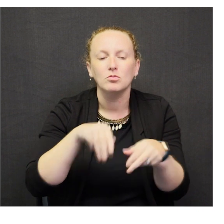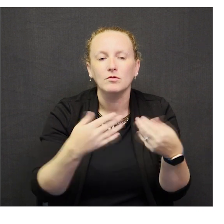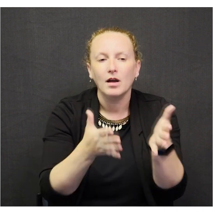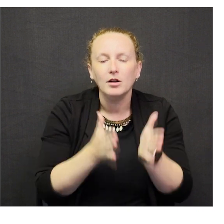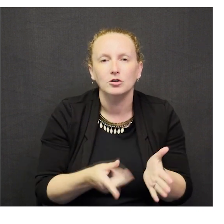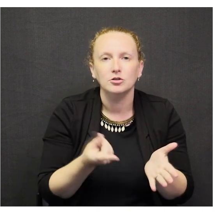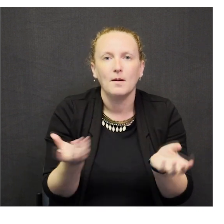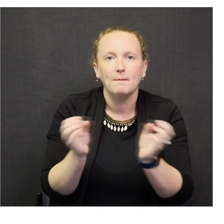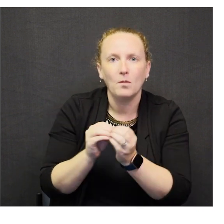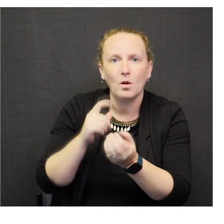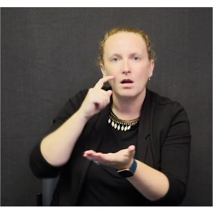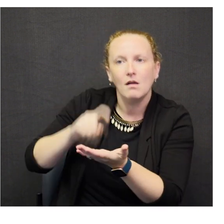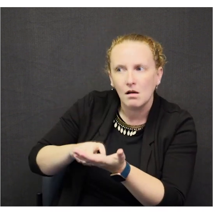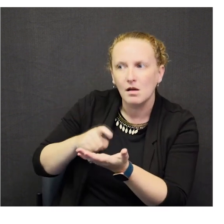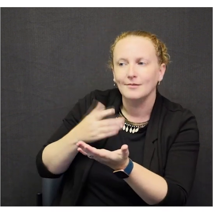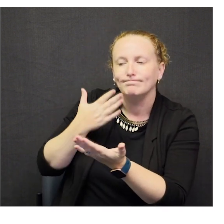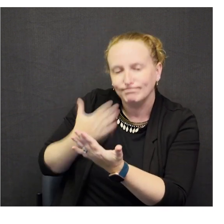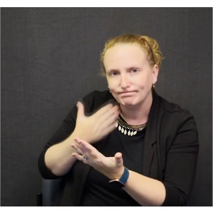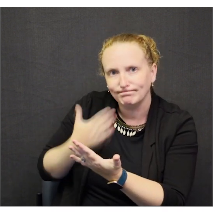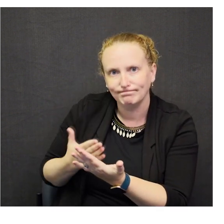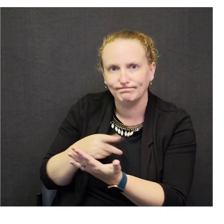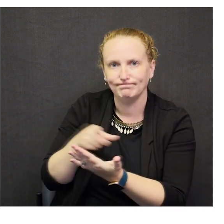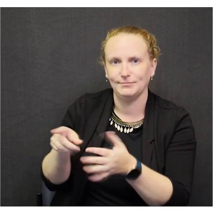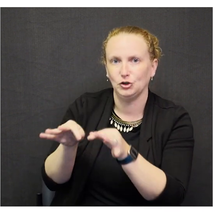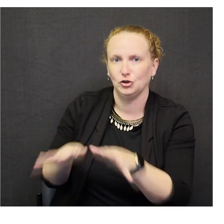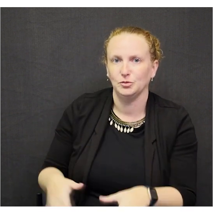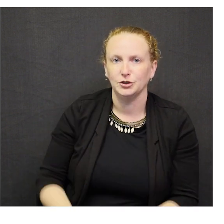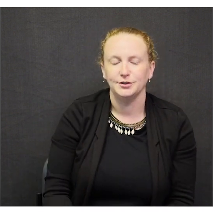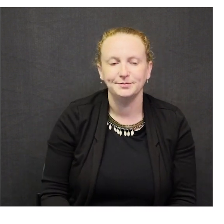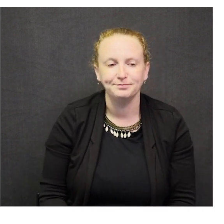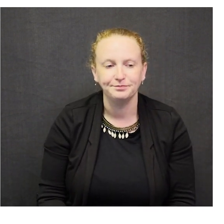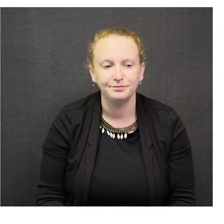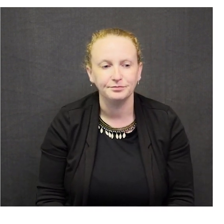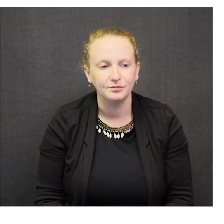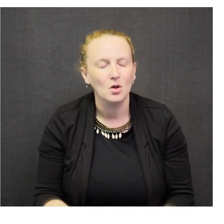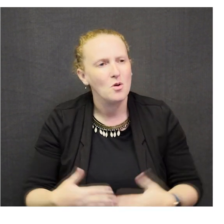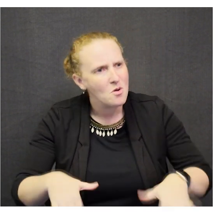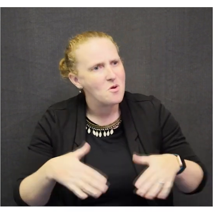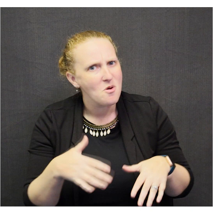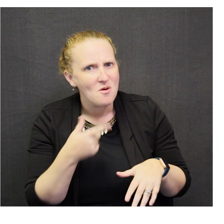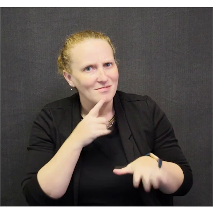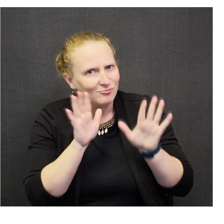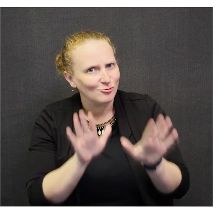Wow, that that is great. That that is absolutely great. So, um, my